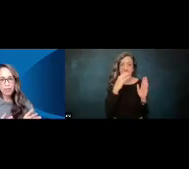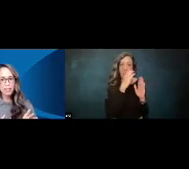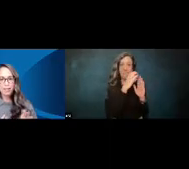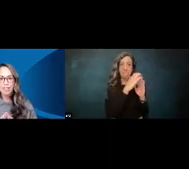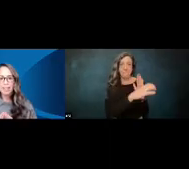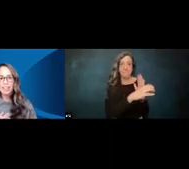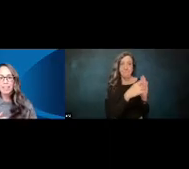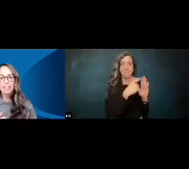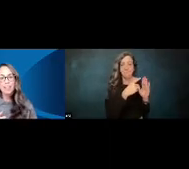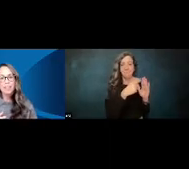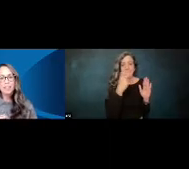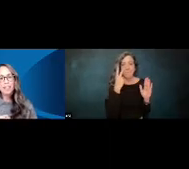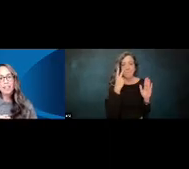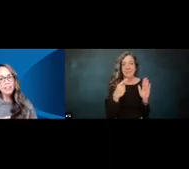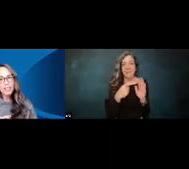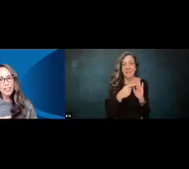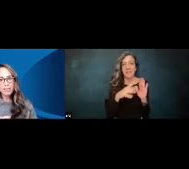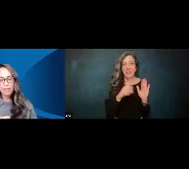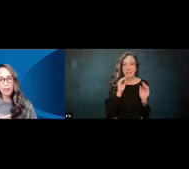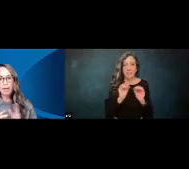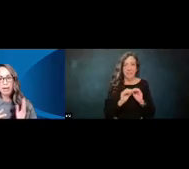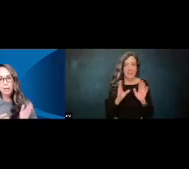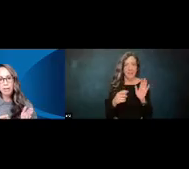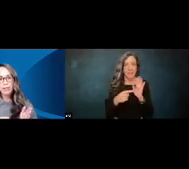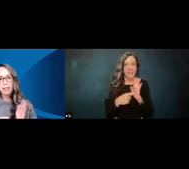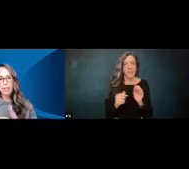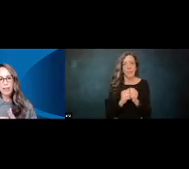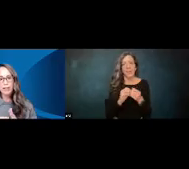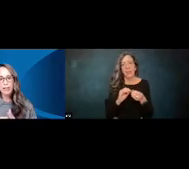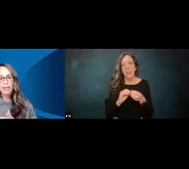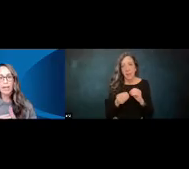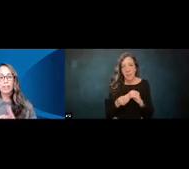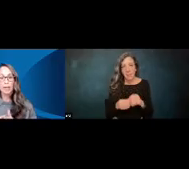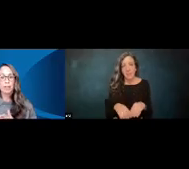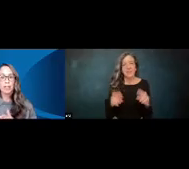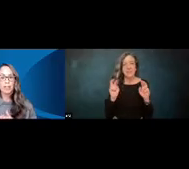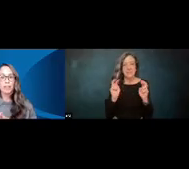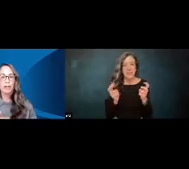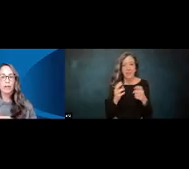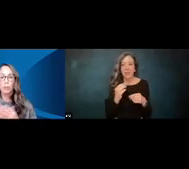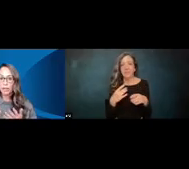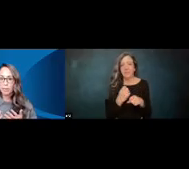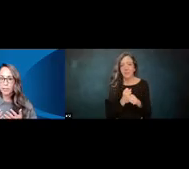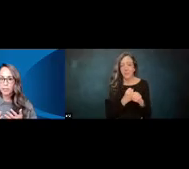as shown here, the indicator is clearly identified by number, title, and a summary, including what it